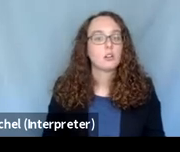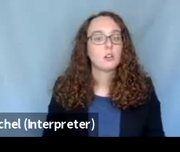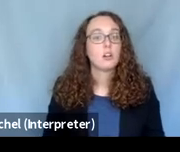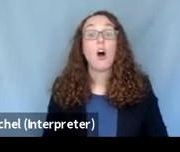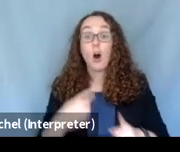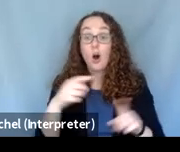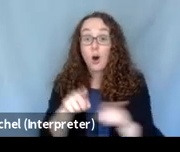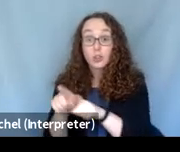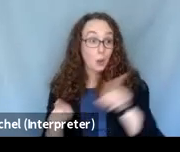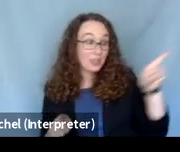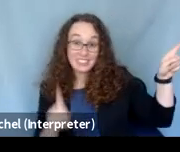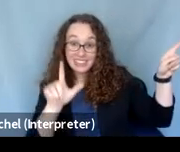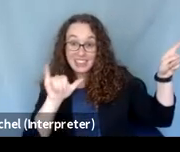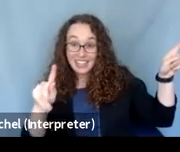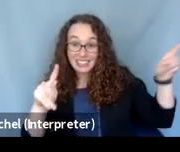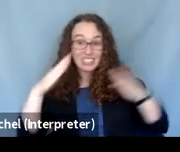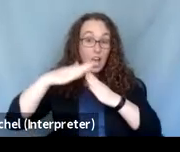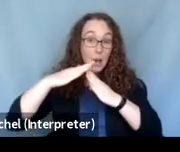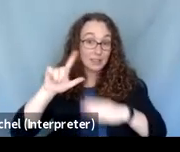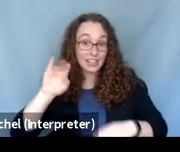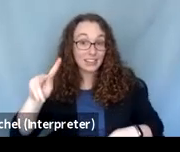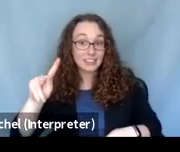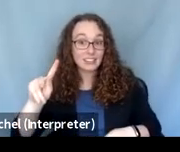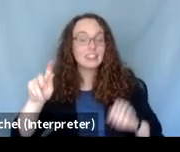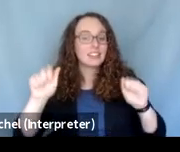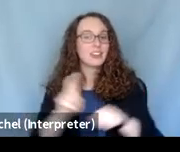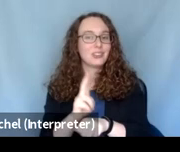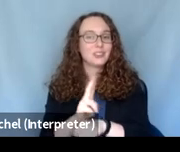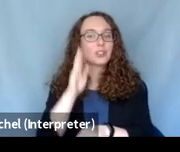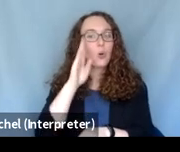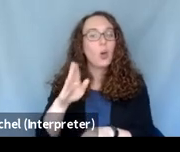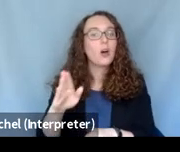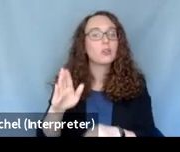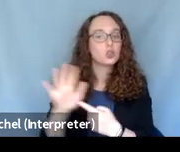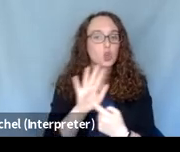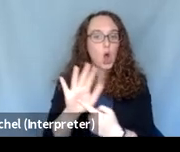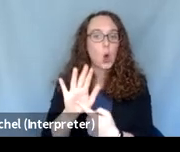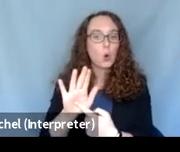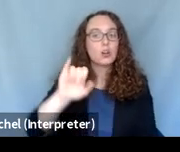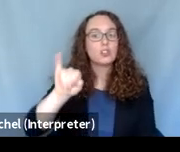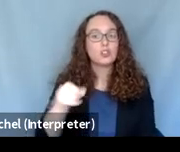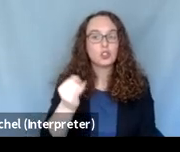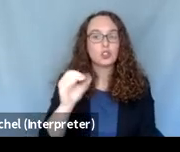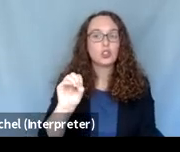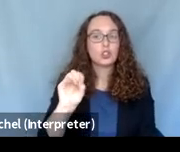take you to Job Speaker and you'll find it there. Yeah you'll find it there.